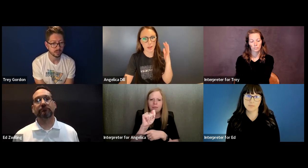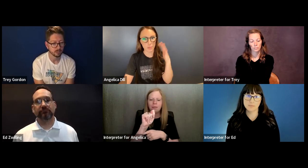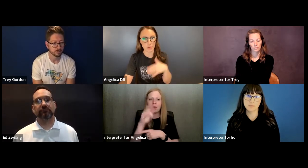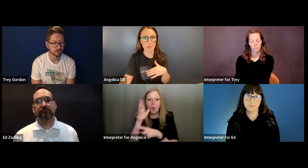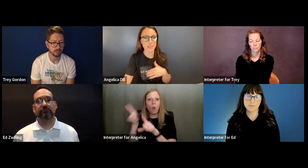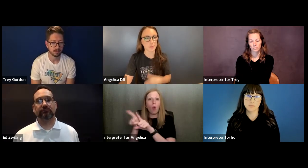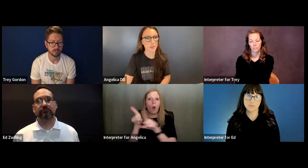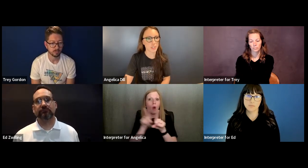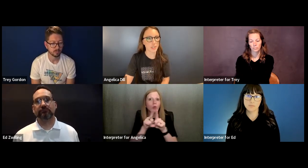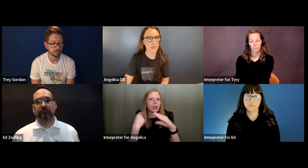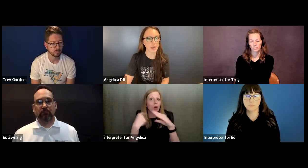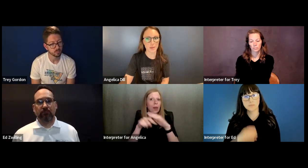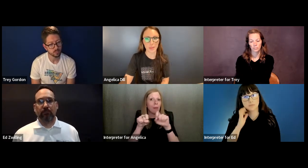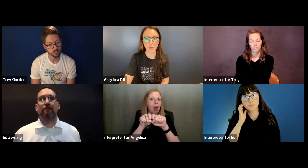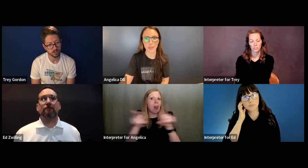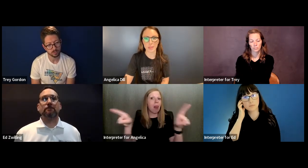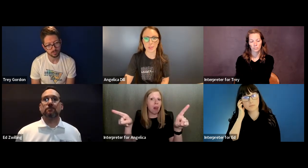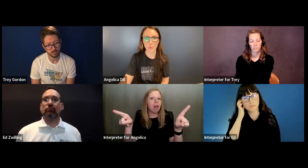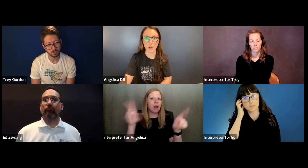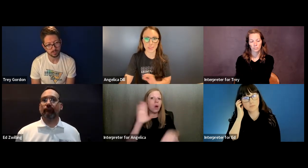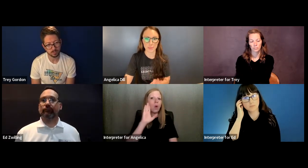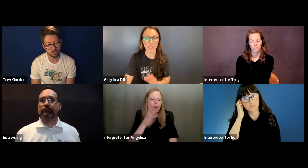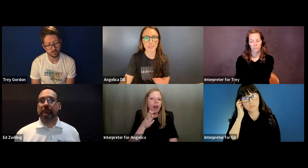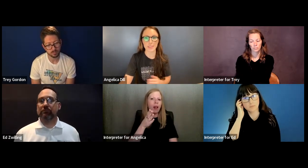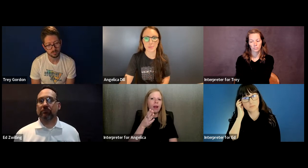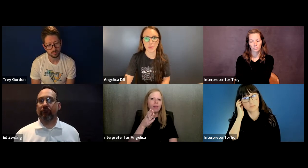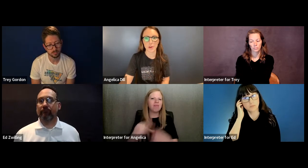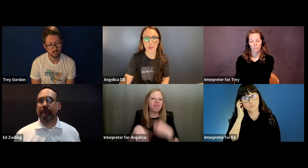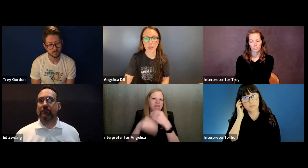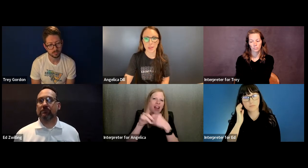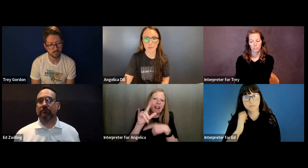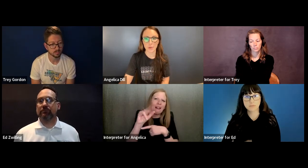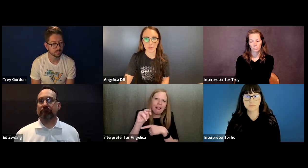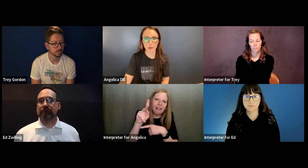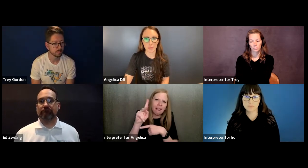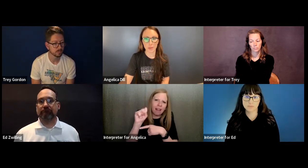with all this information um that we you know put out some links and some other info for everybody